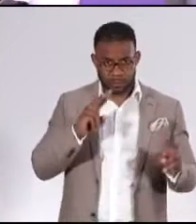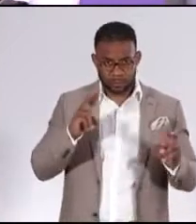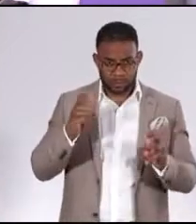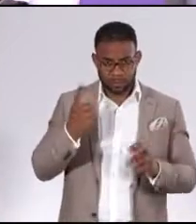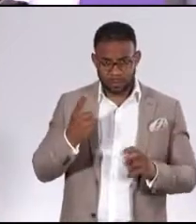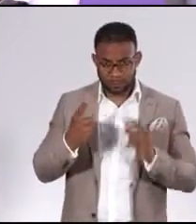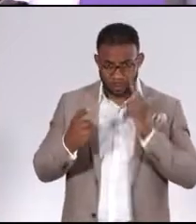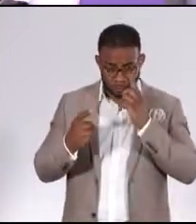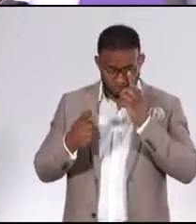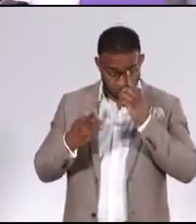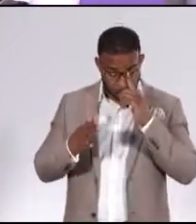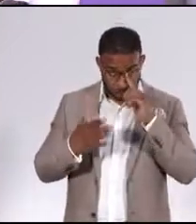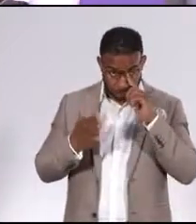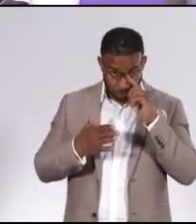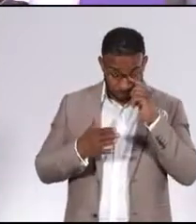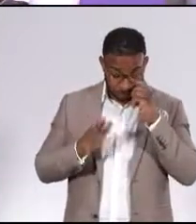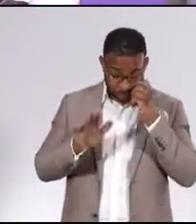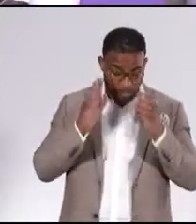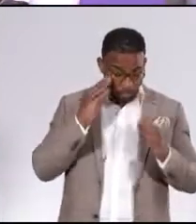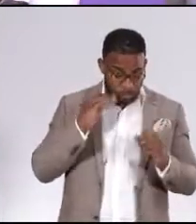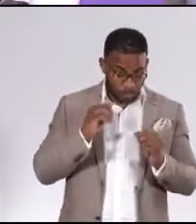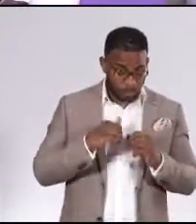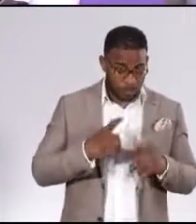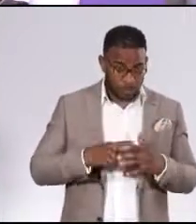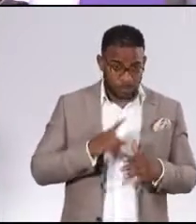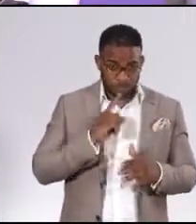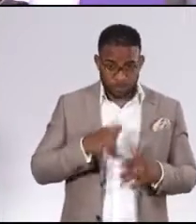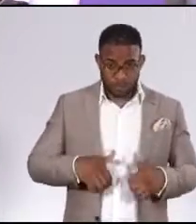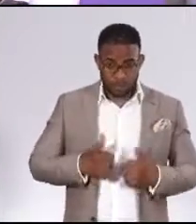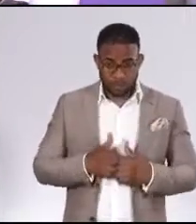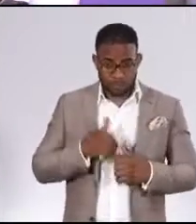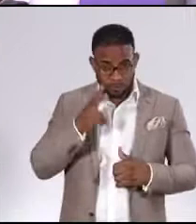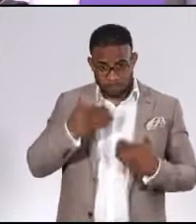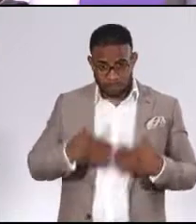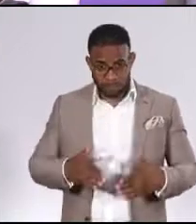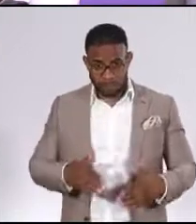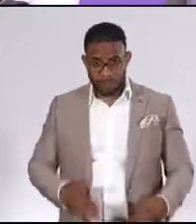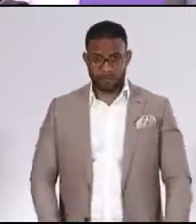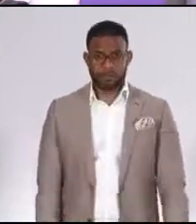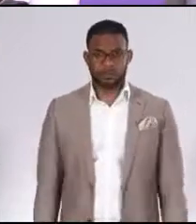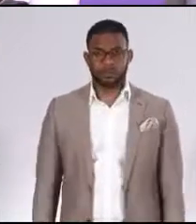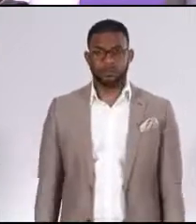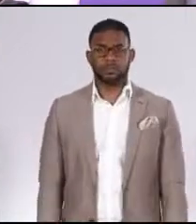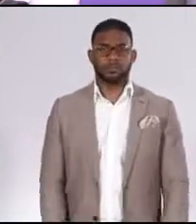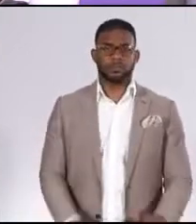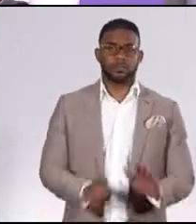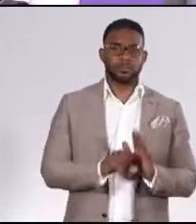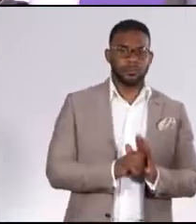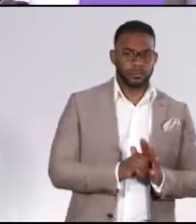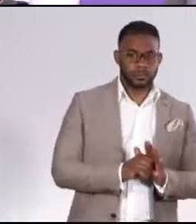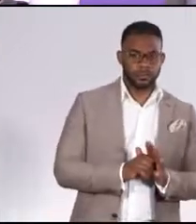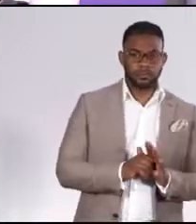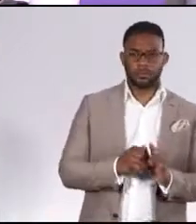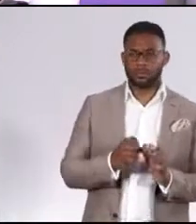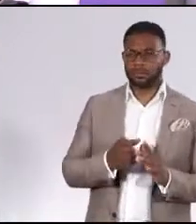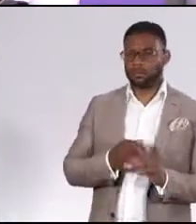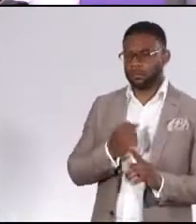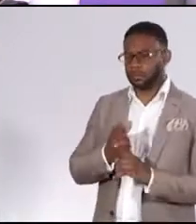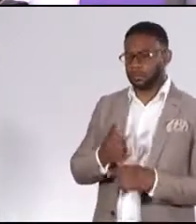for sharing your experiences of what it is to live with hearing loss. The symptoms, what is the impacts on your life?